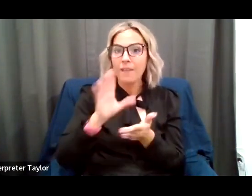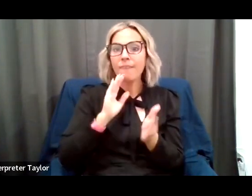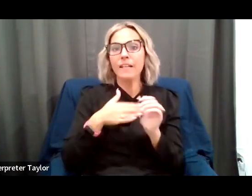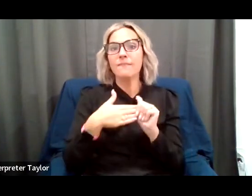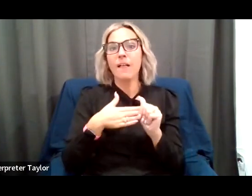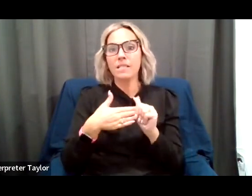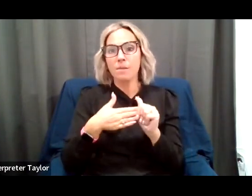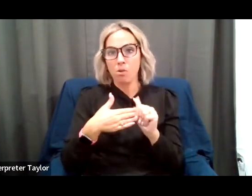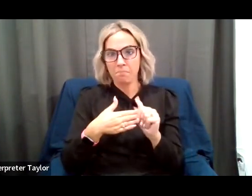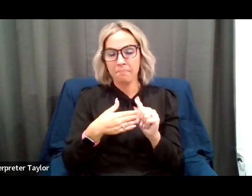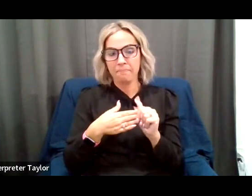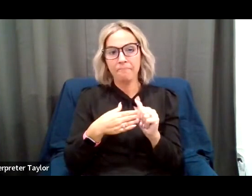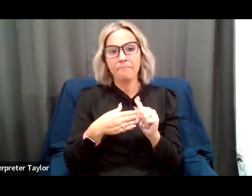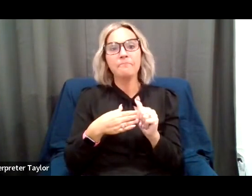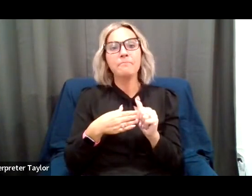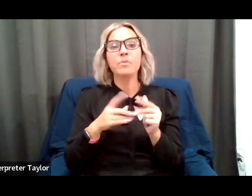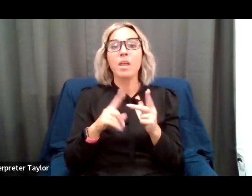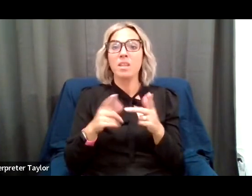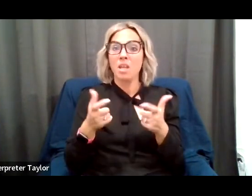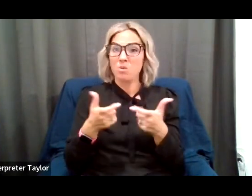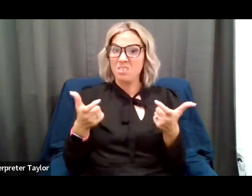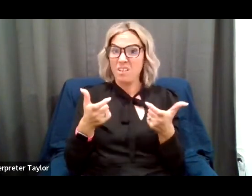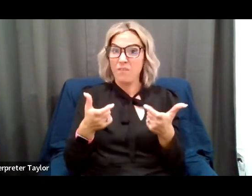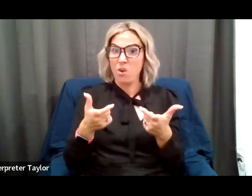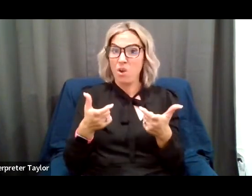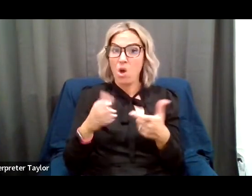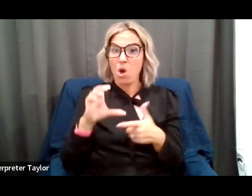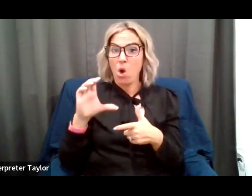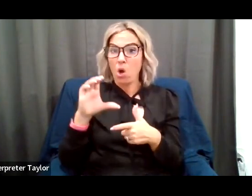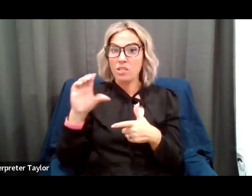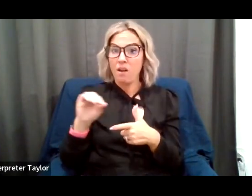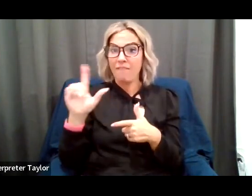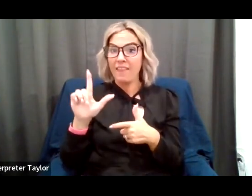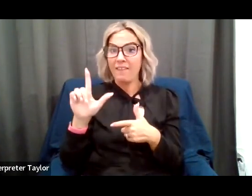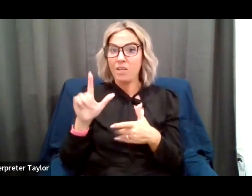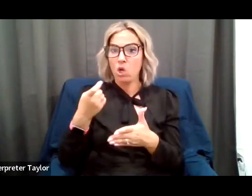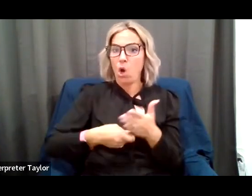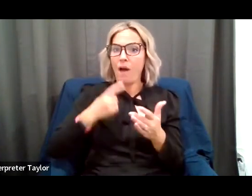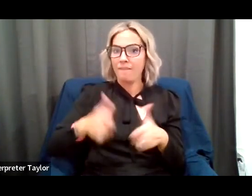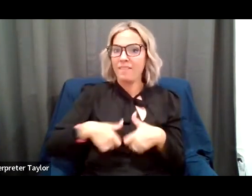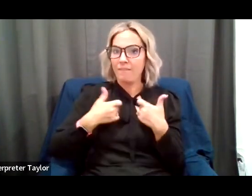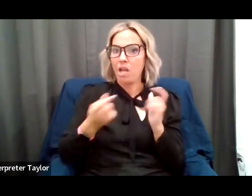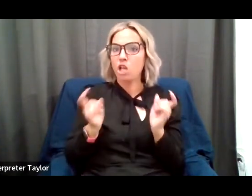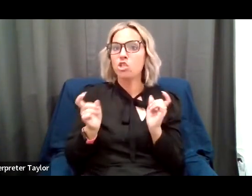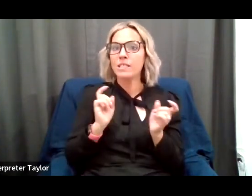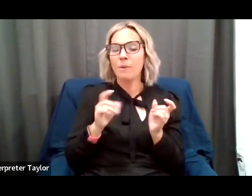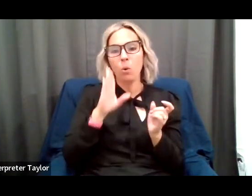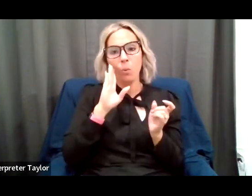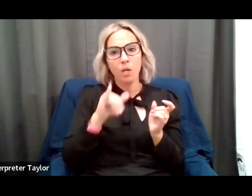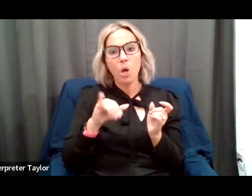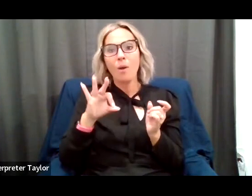Um, there was a significant cost of living adjustment. As you know, um, inflation has been high.